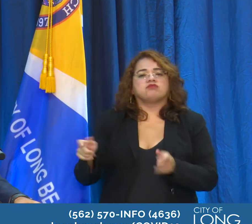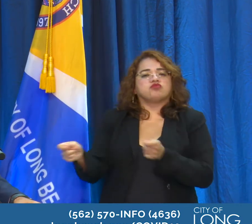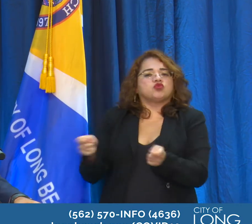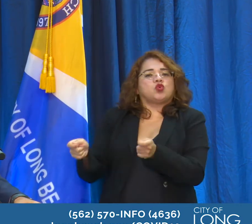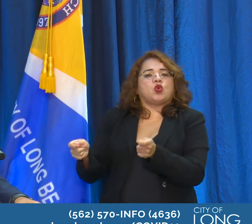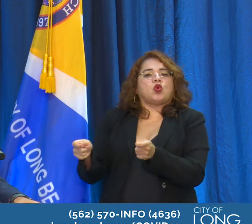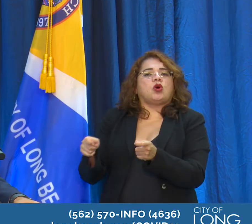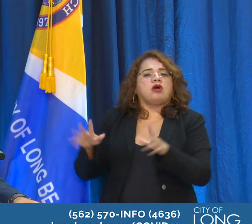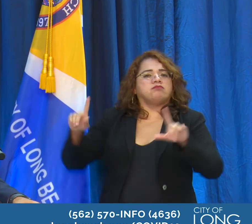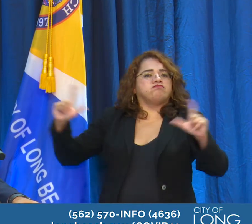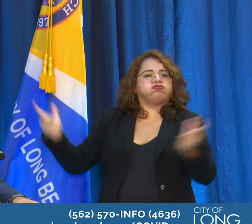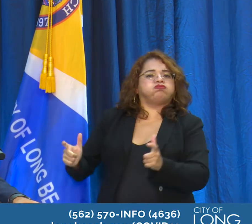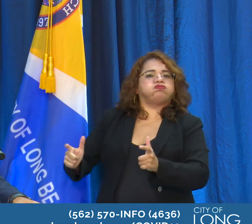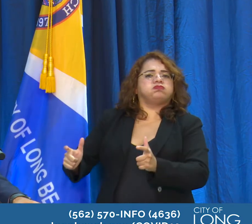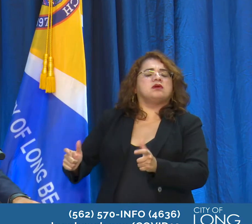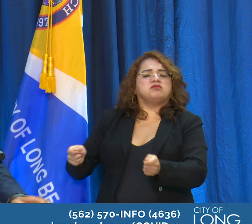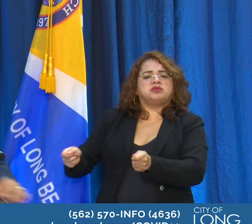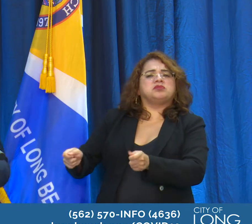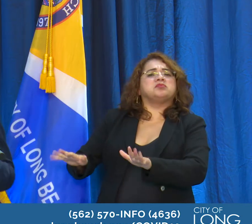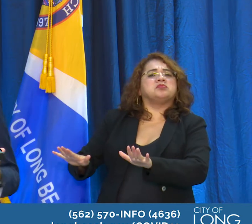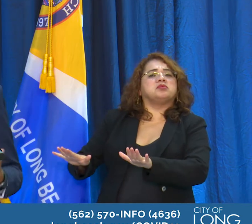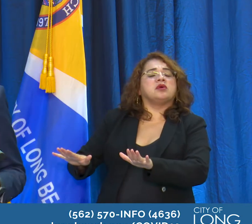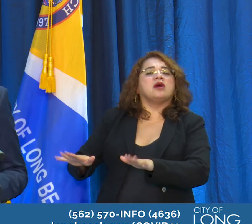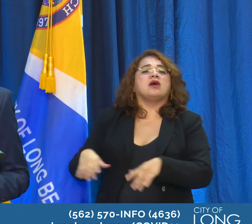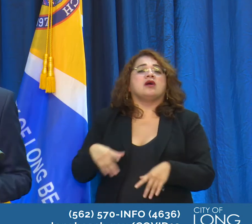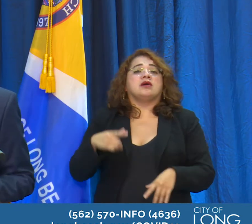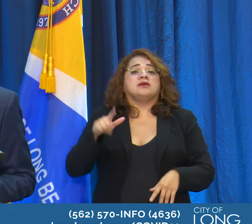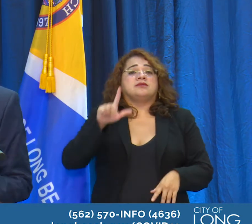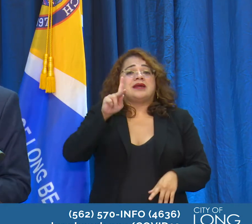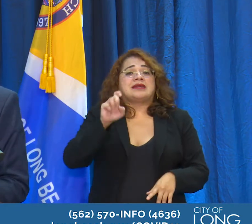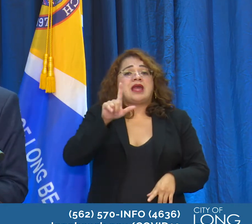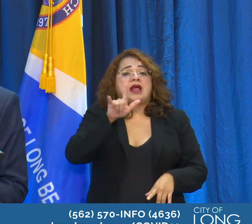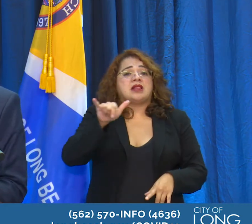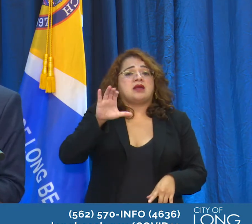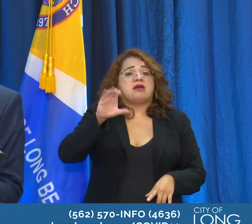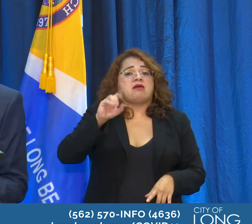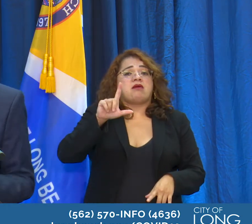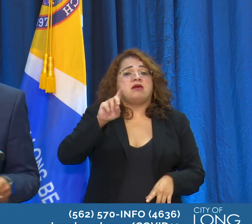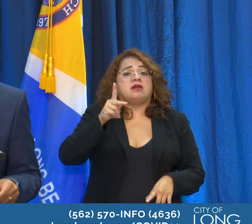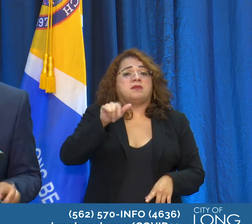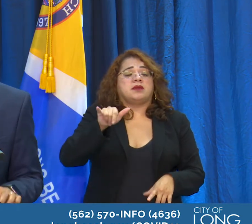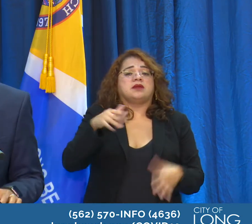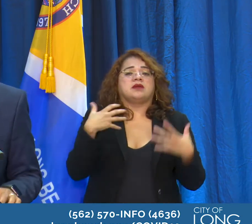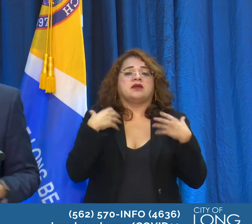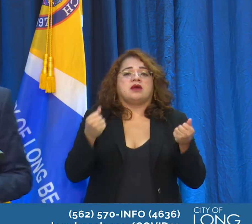And that's something that Kelly Colopy, our Health Department director, can talk more about if there's questions about that.